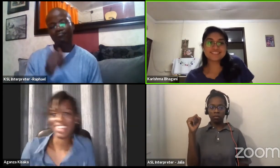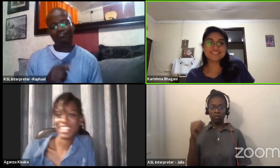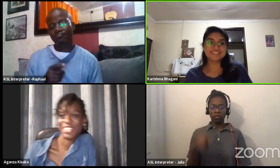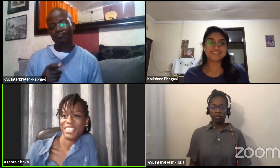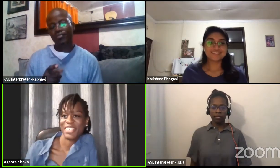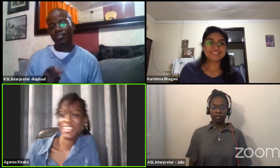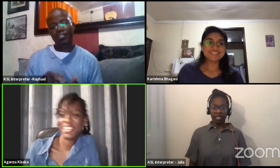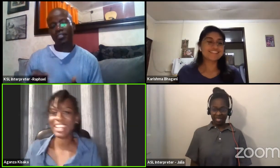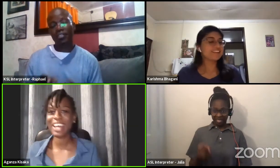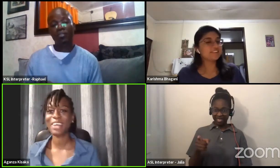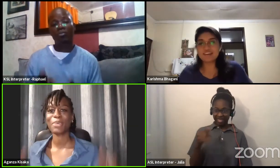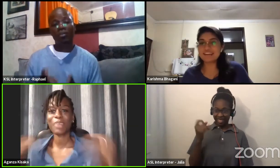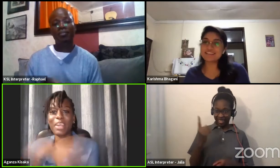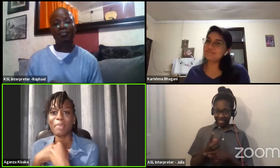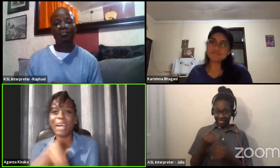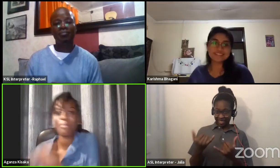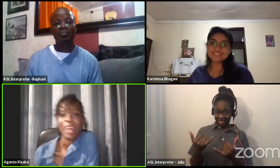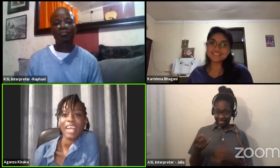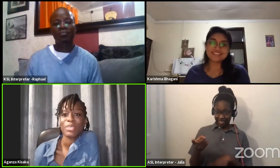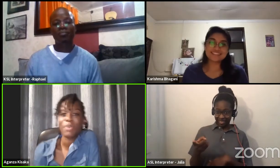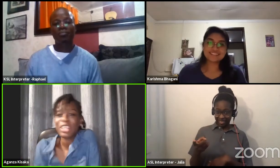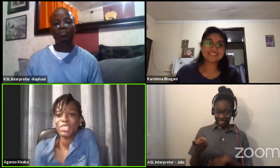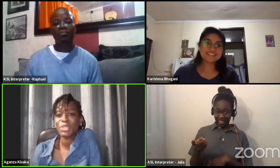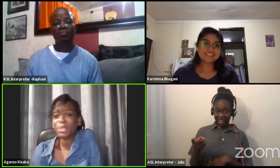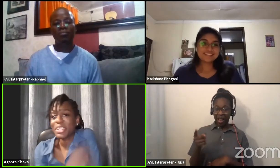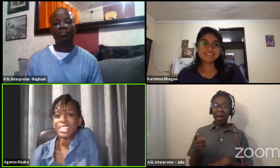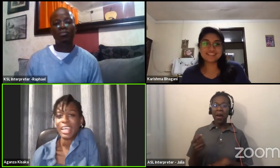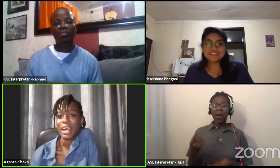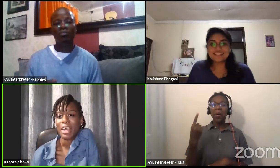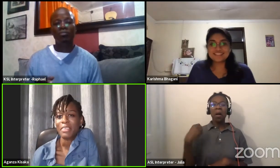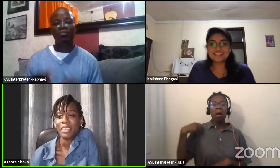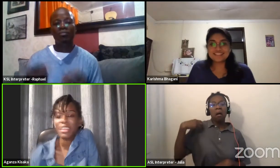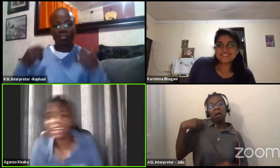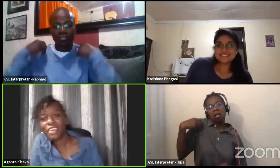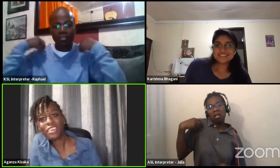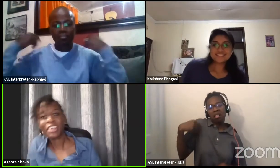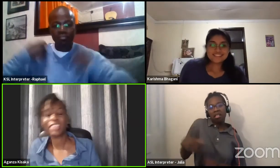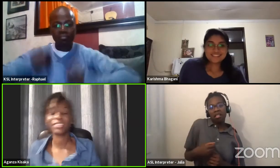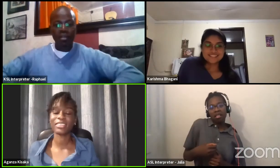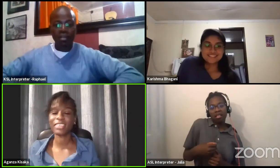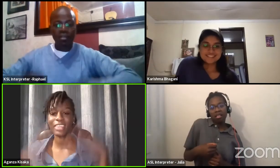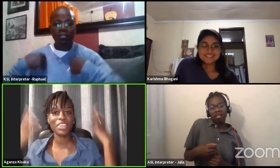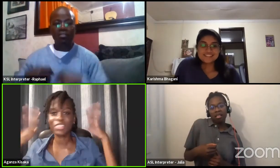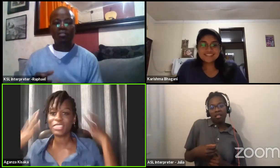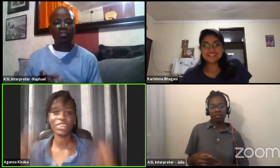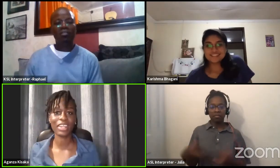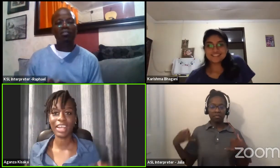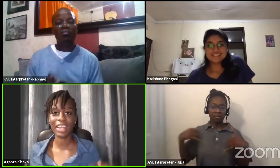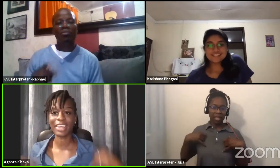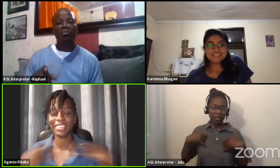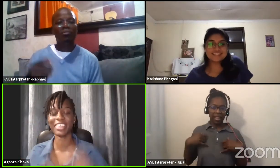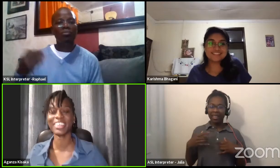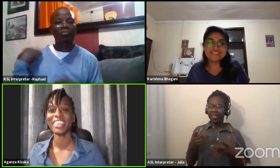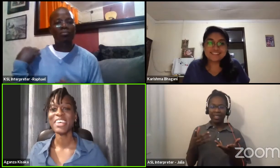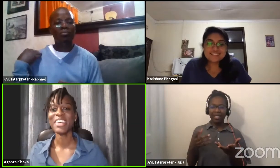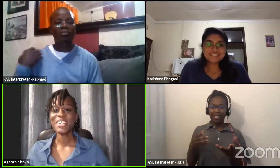That's you right now, you're wearing a backpack. The one shoulder is higher than the other and yeah, you're just not aligned.